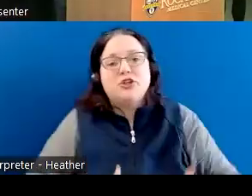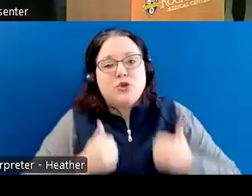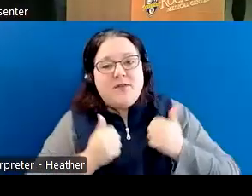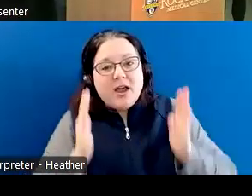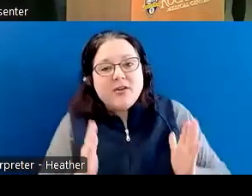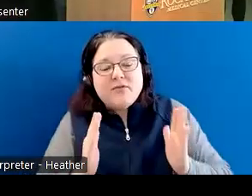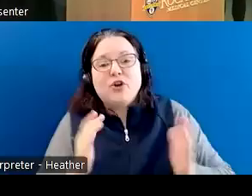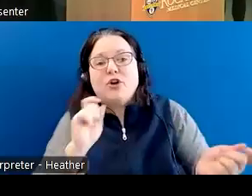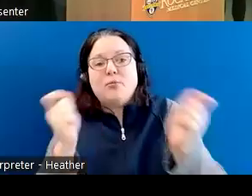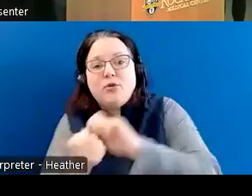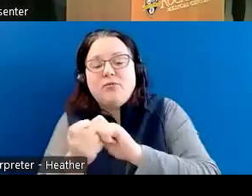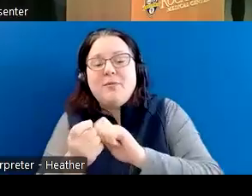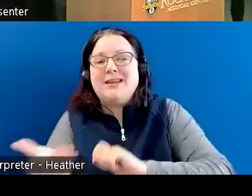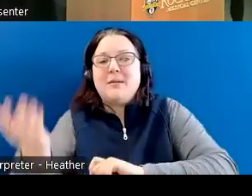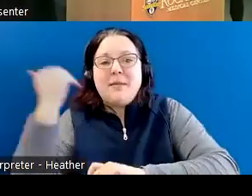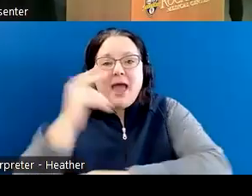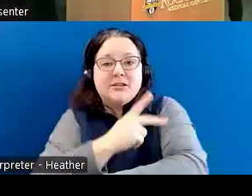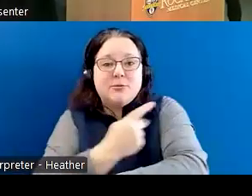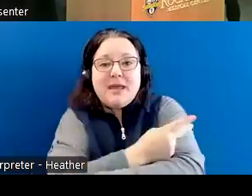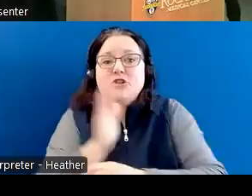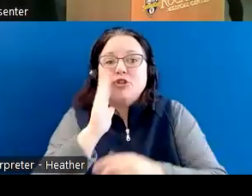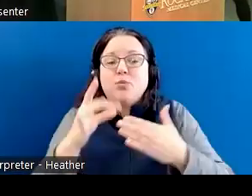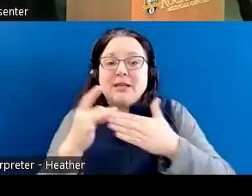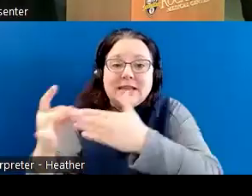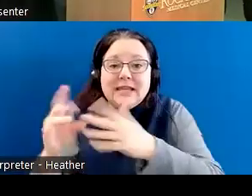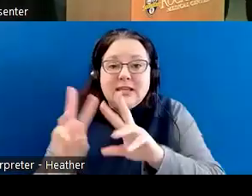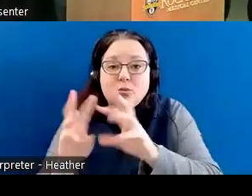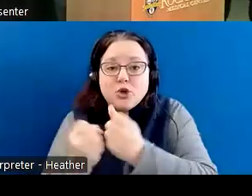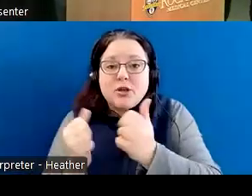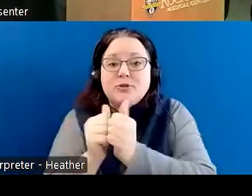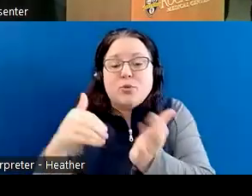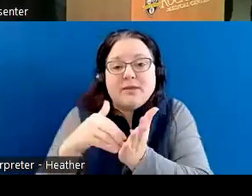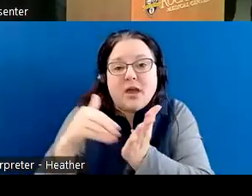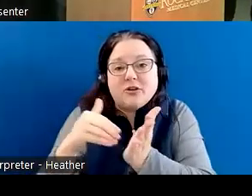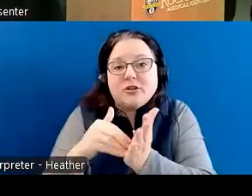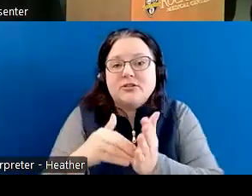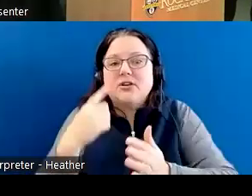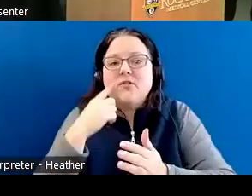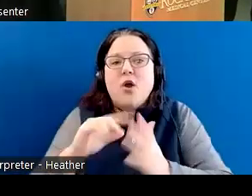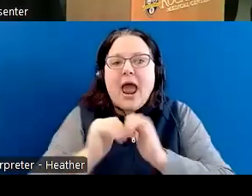ex-patients were leading workshops with clinicians such as encountering psychosis or everything you